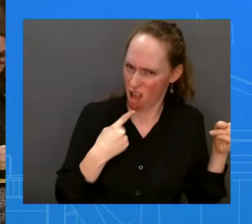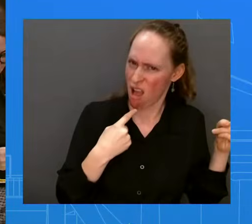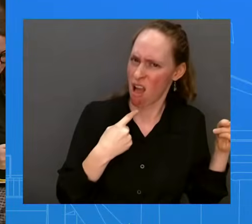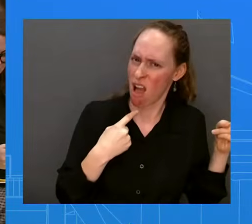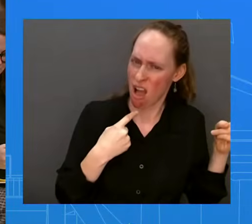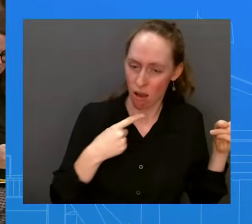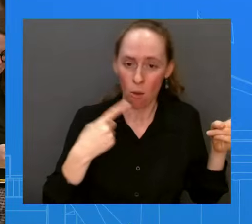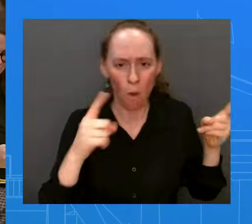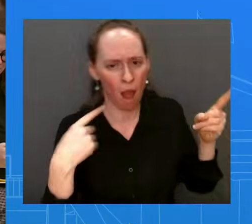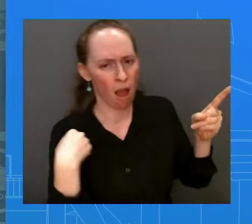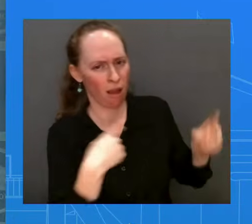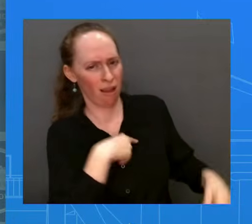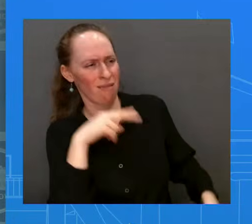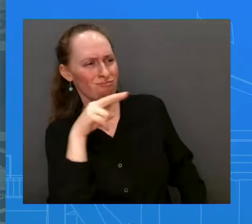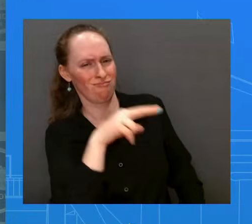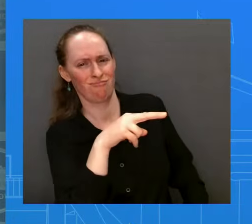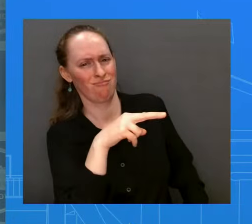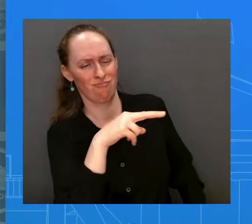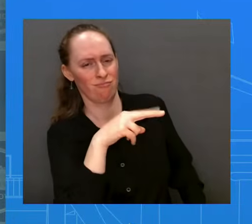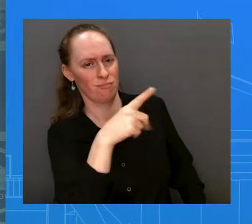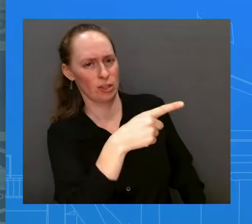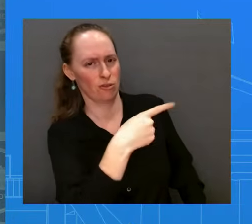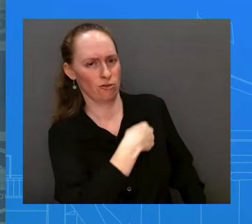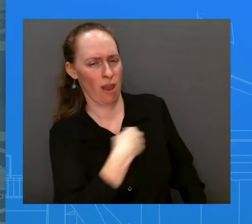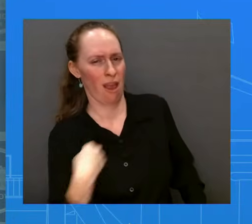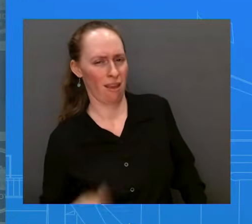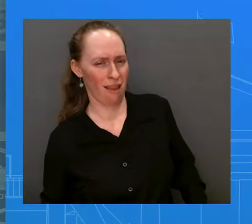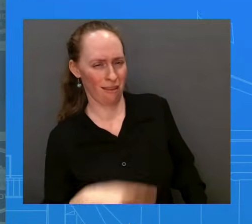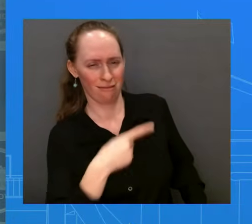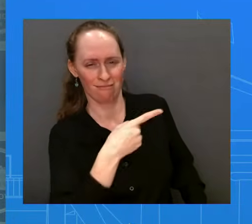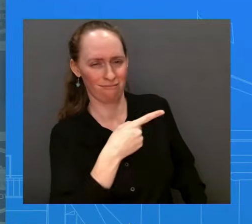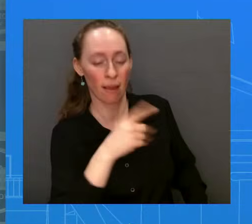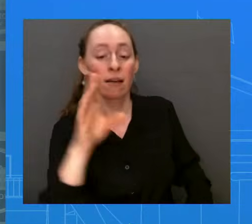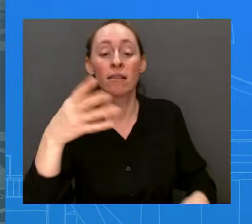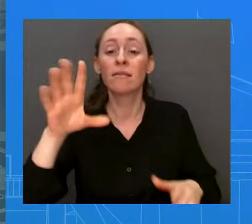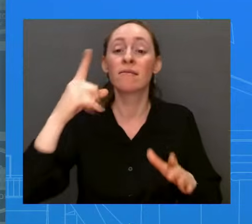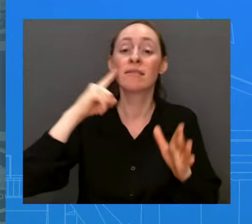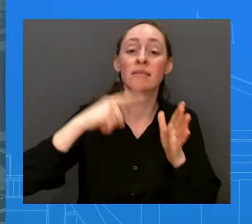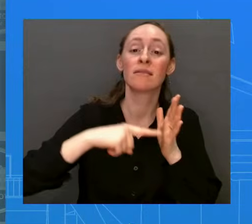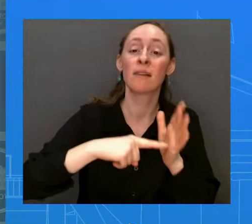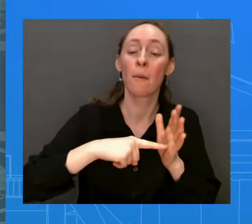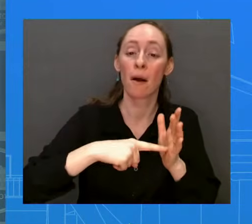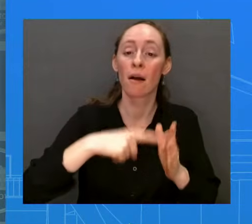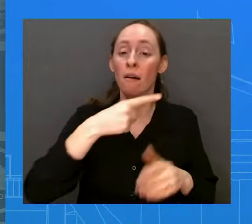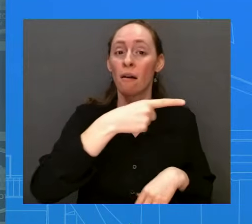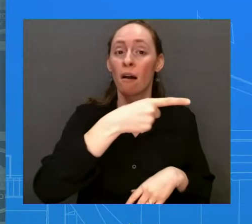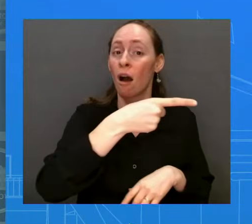Mr. Kirby: There is no U.S. surveillance aircraft over Chinese -- in Chinese airspace.